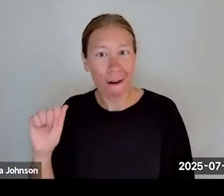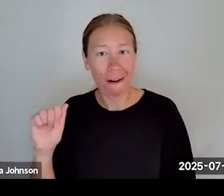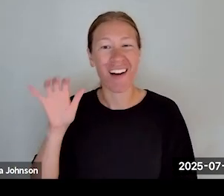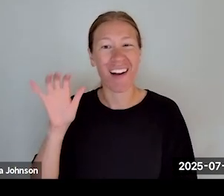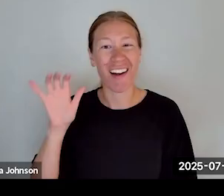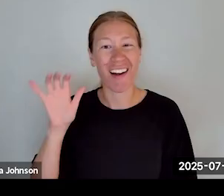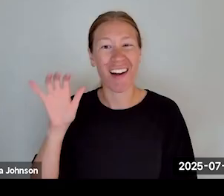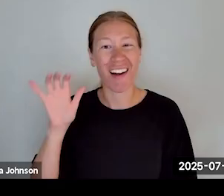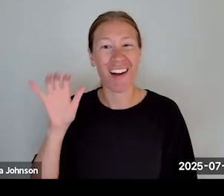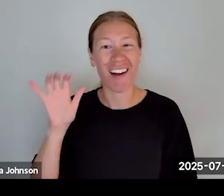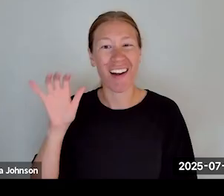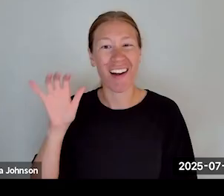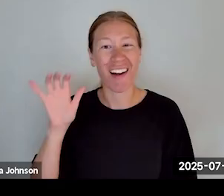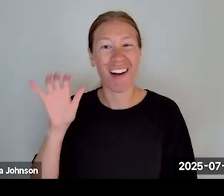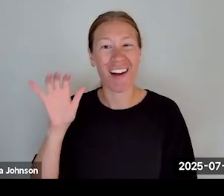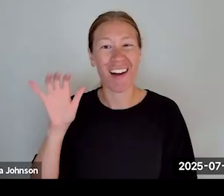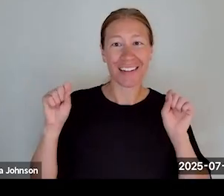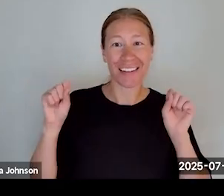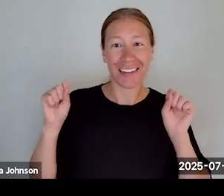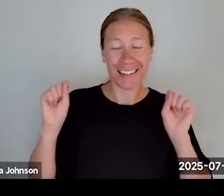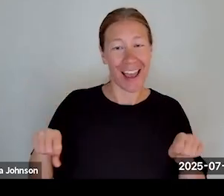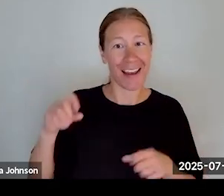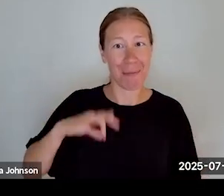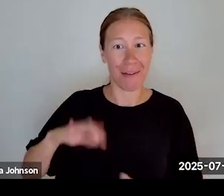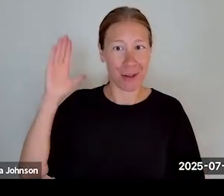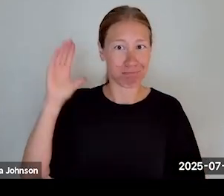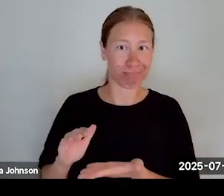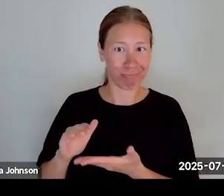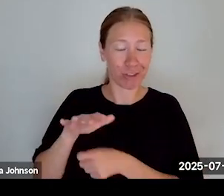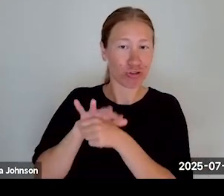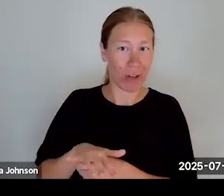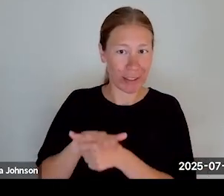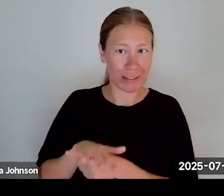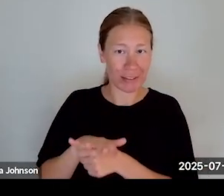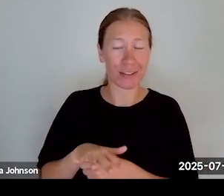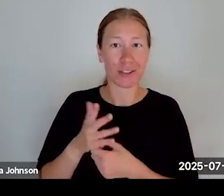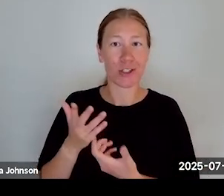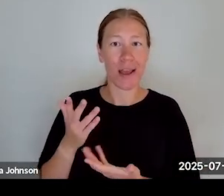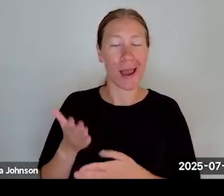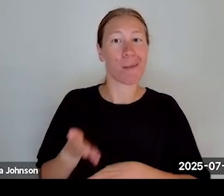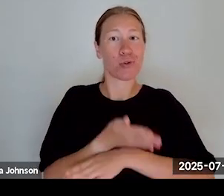which could then improve the ability to concentrate. Many people also find physical activity assists